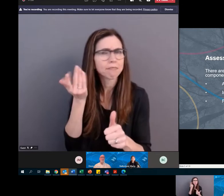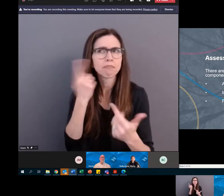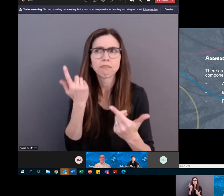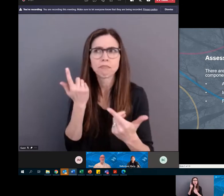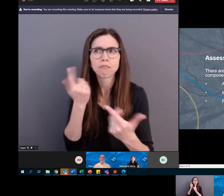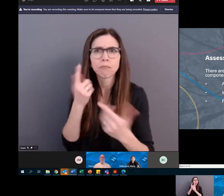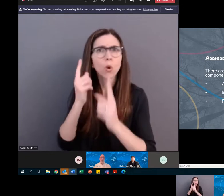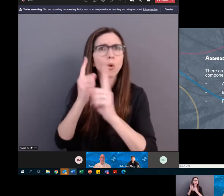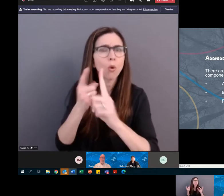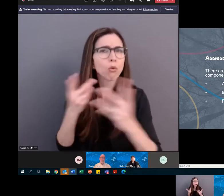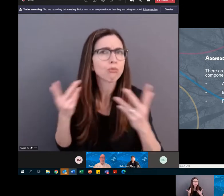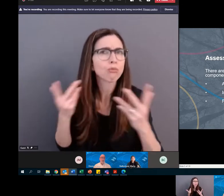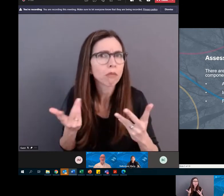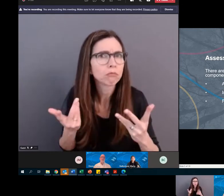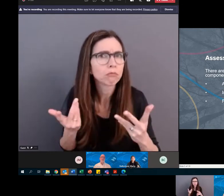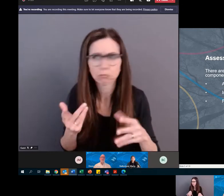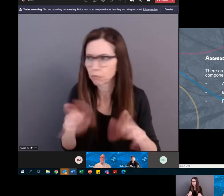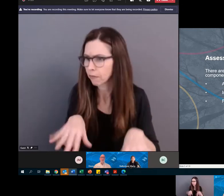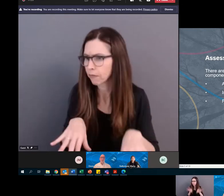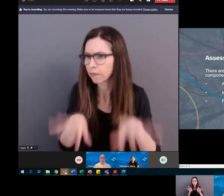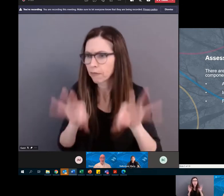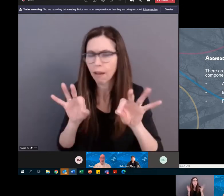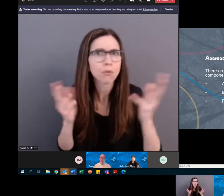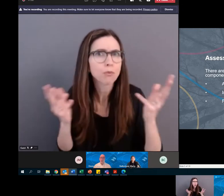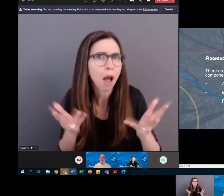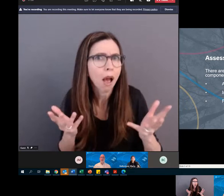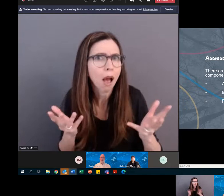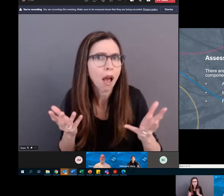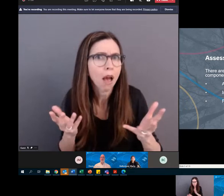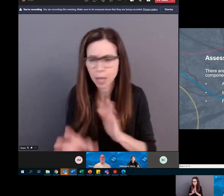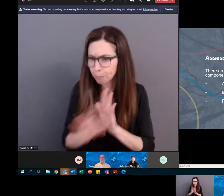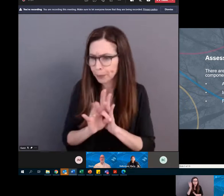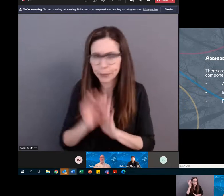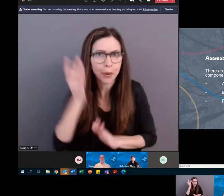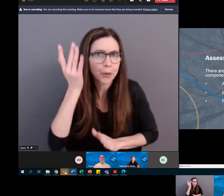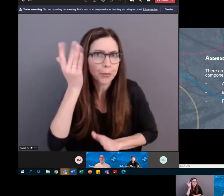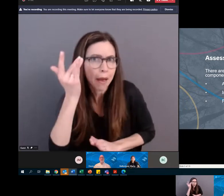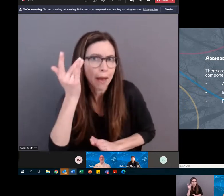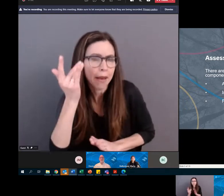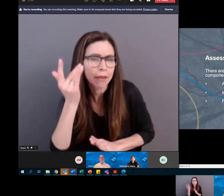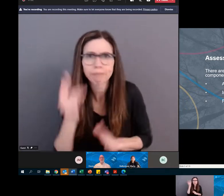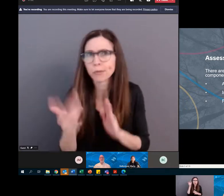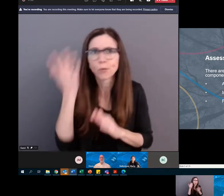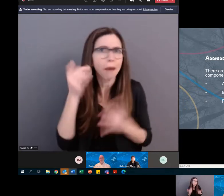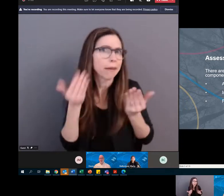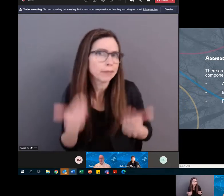project? Why have you chosen this project? Why now? Why are you the person to do it? The